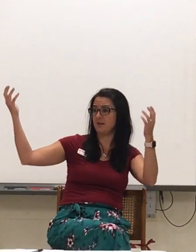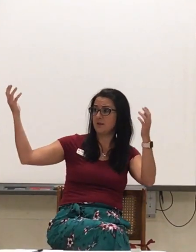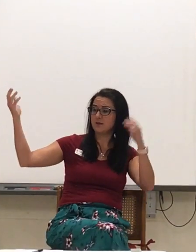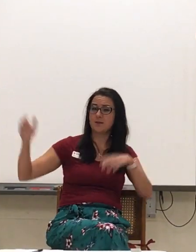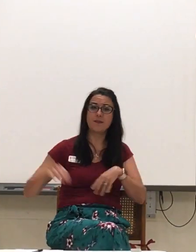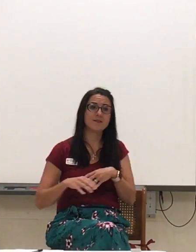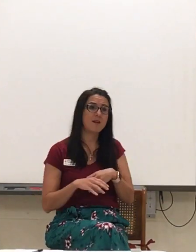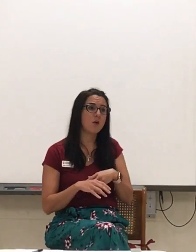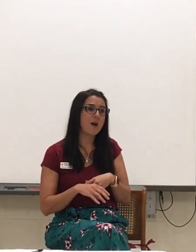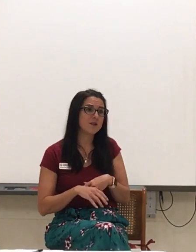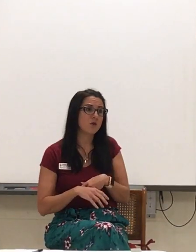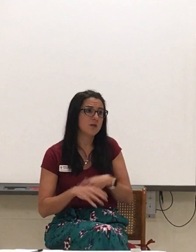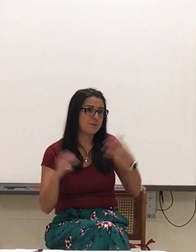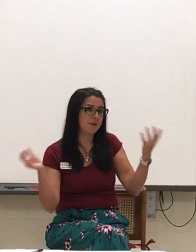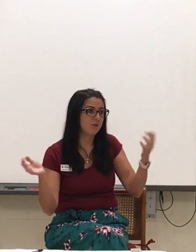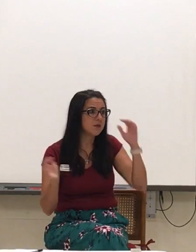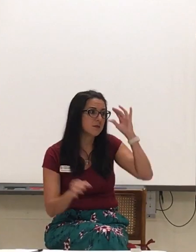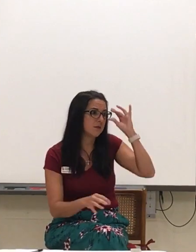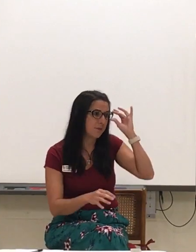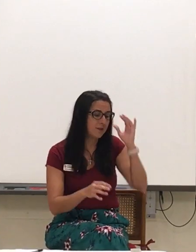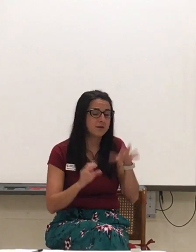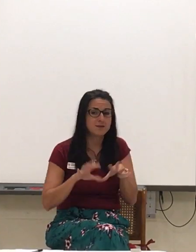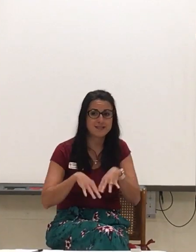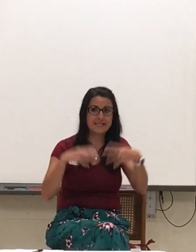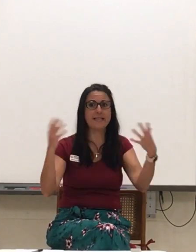something that's not quite so conspicuous something that doesn't stand